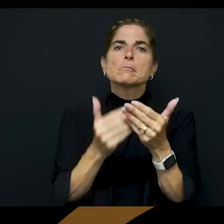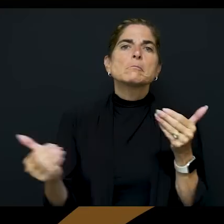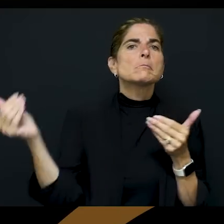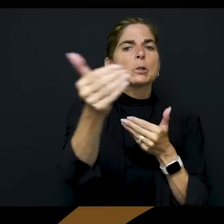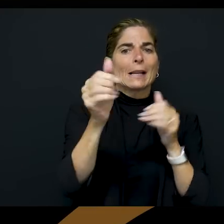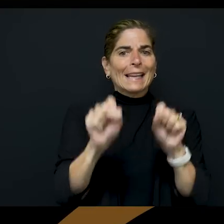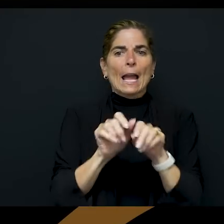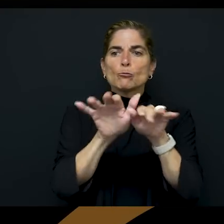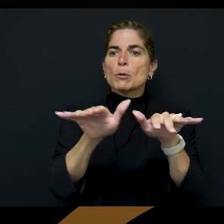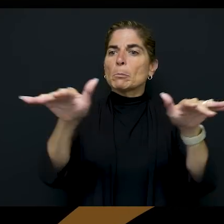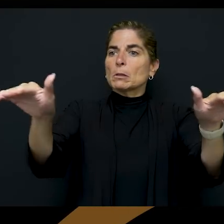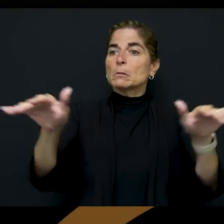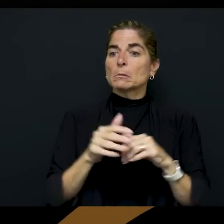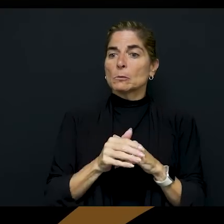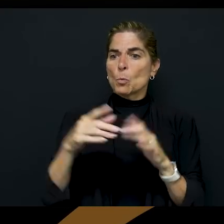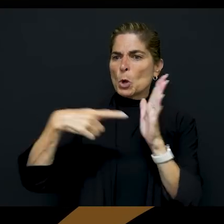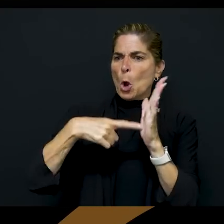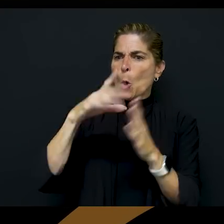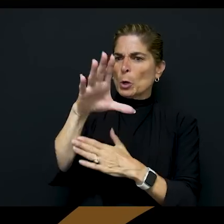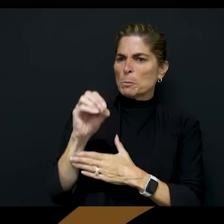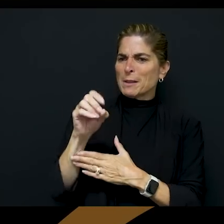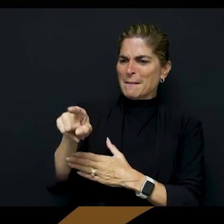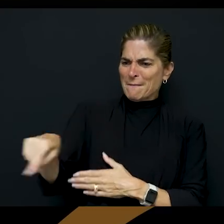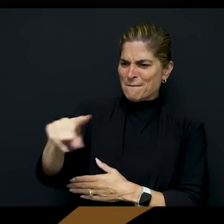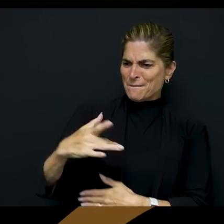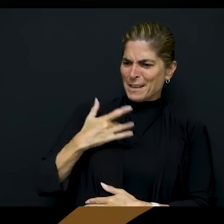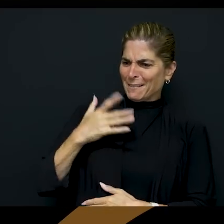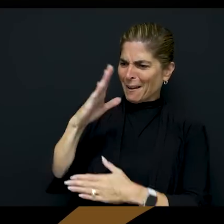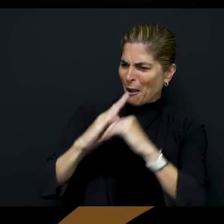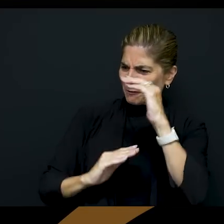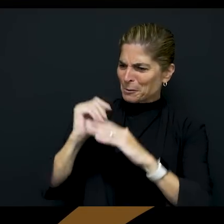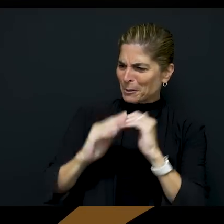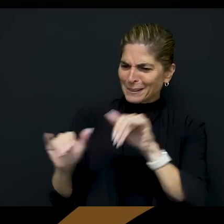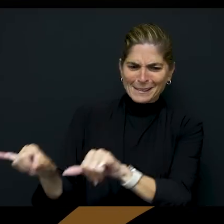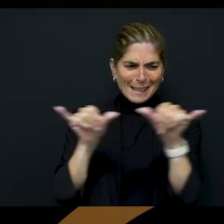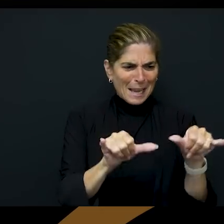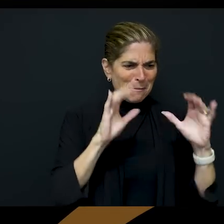We owe it to this community to make them feel just as comfortable as every other passenger.